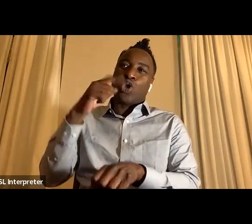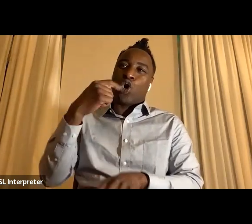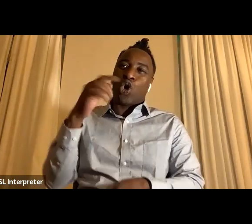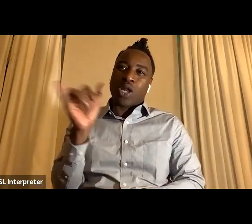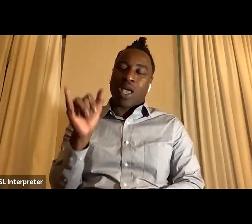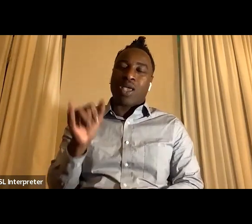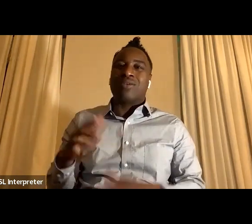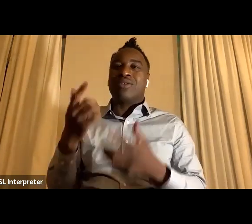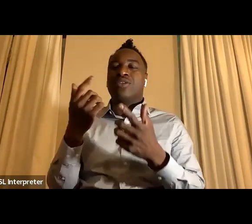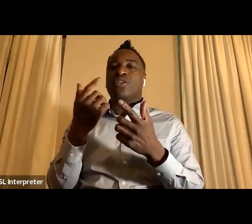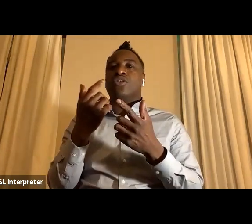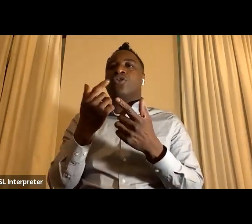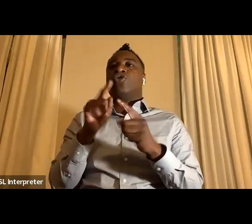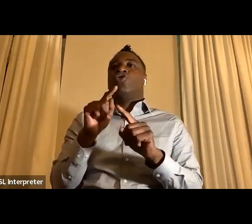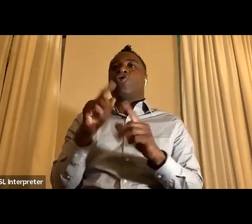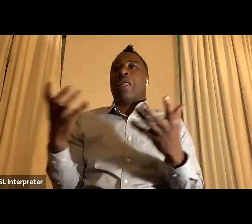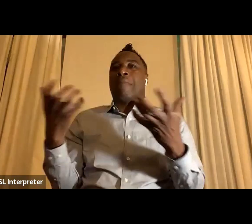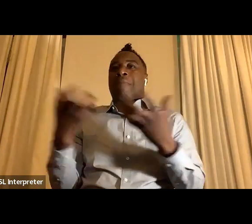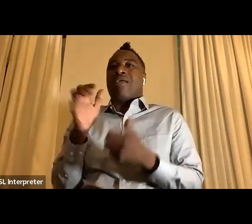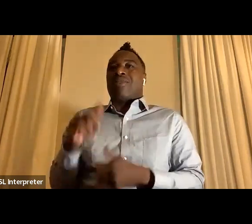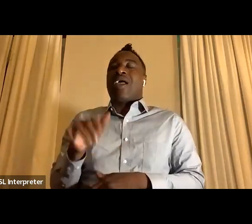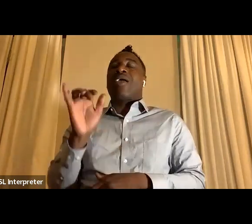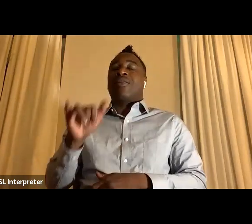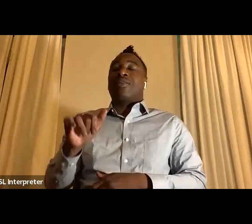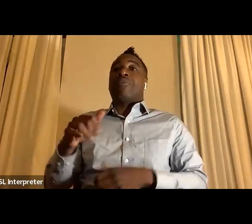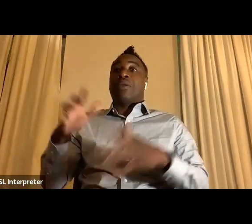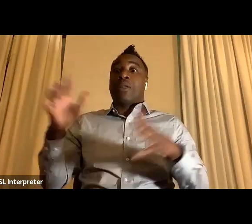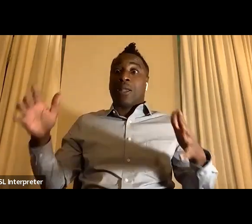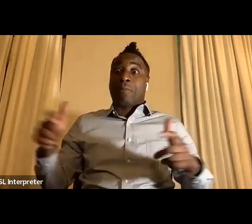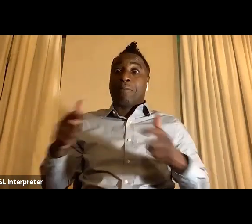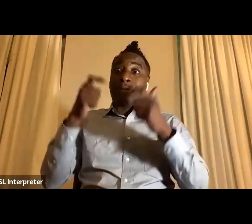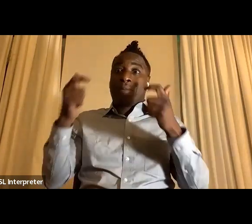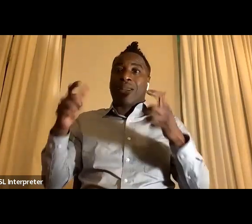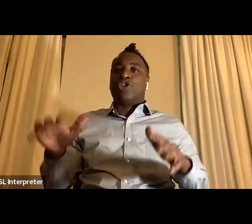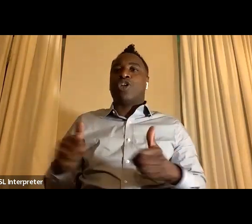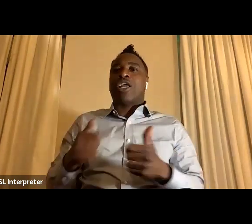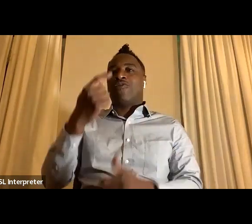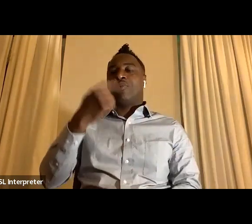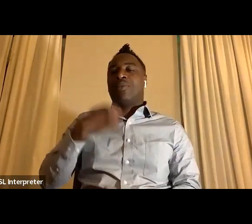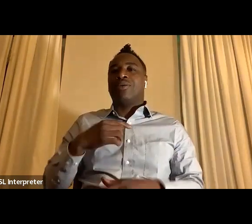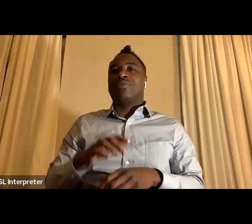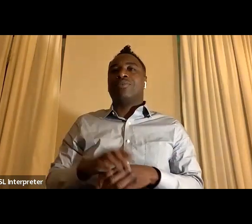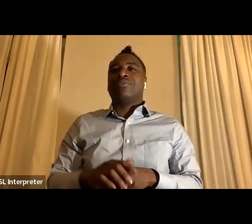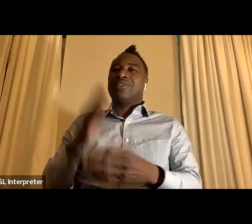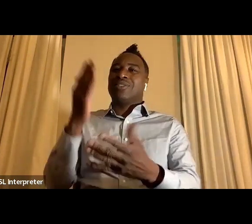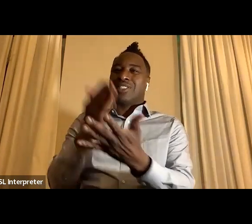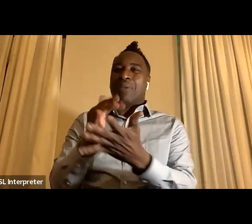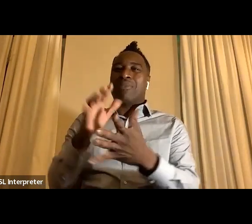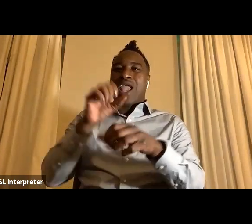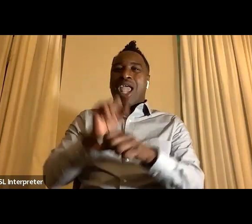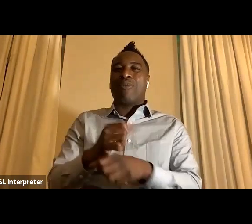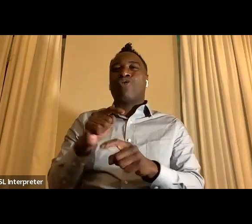I feel like that was my biggest challenge, just breaking out of that habit of like trying to keep up with social media